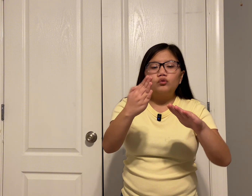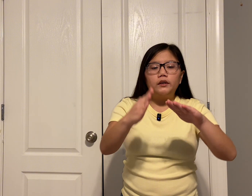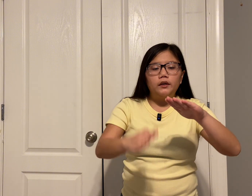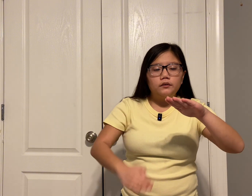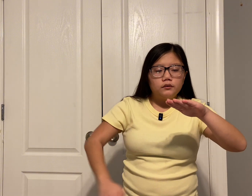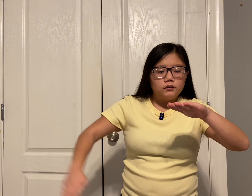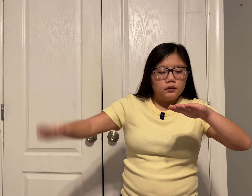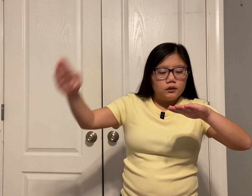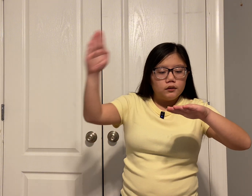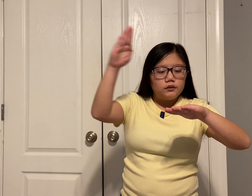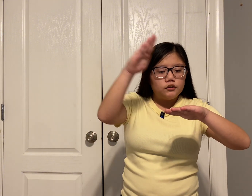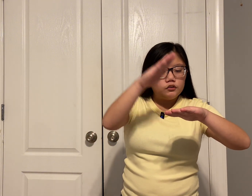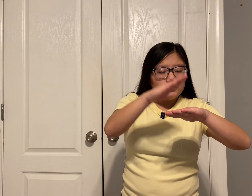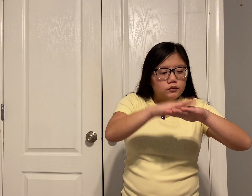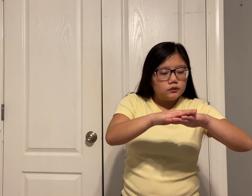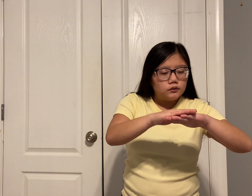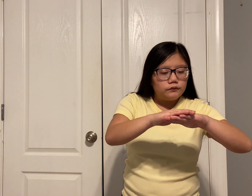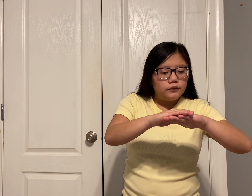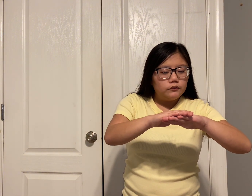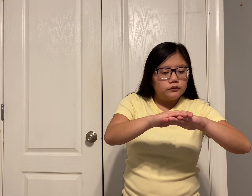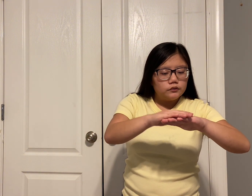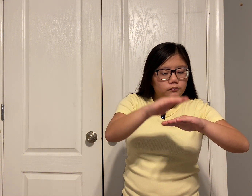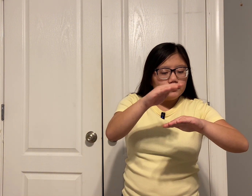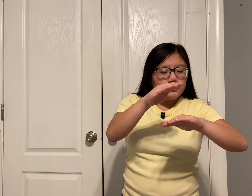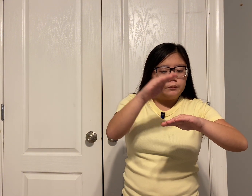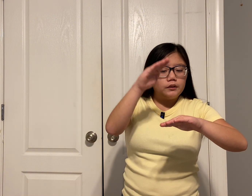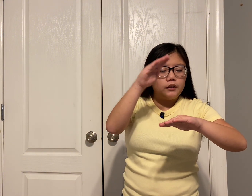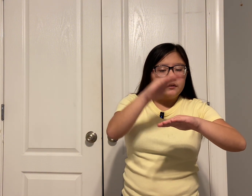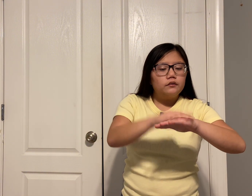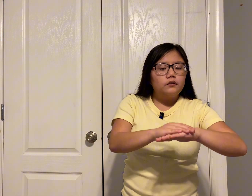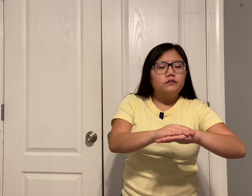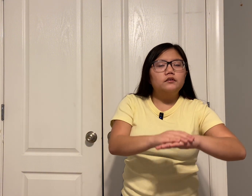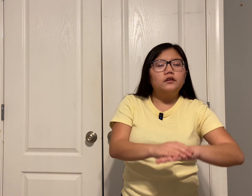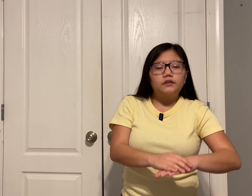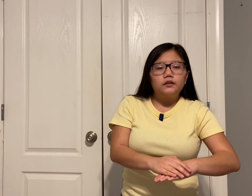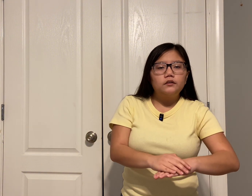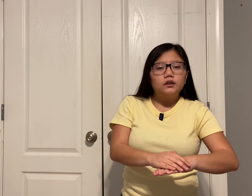The right hand touches the fingers or the top of the hand of the left hand